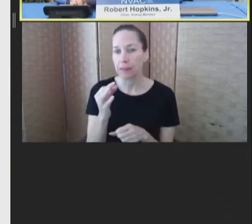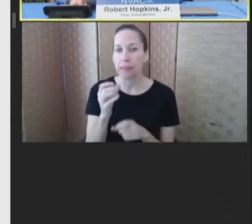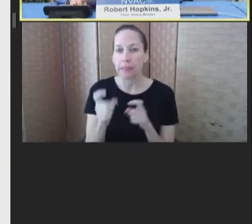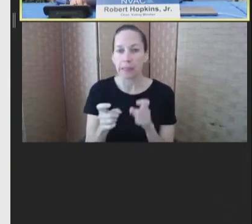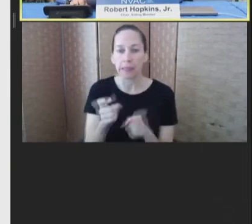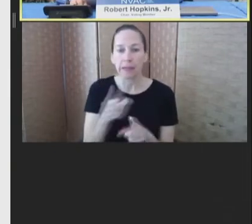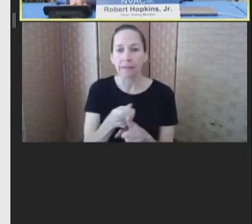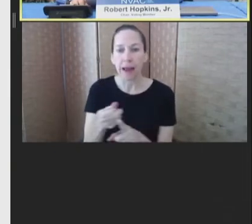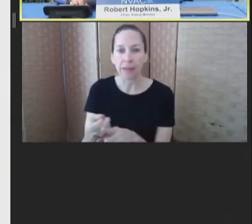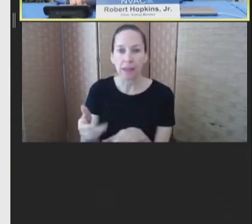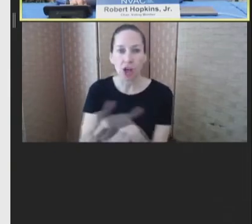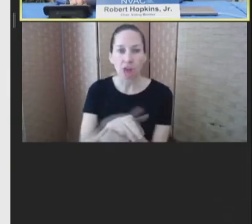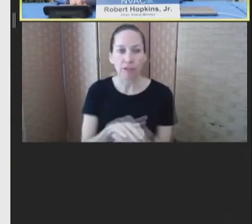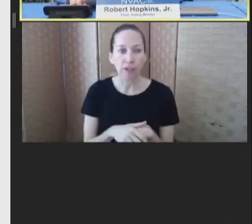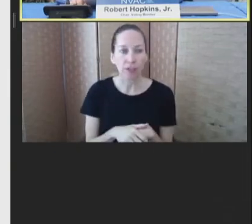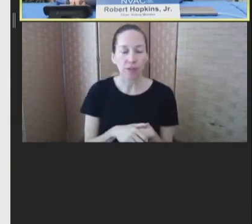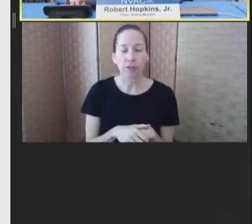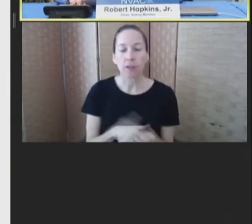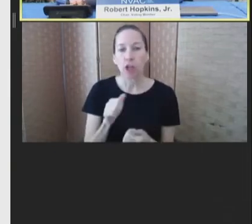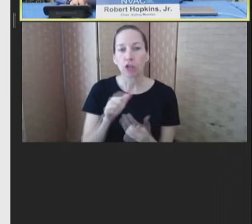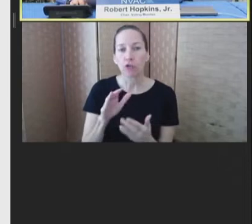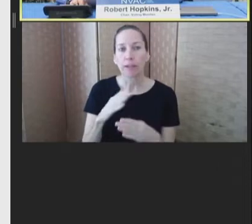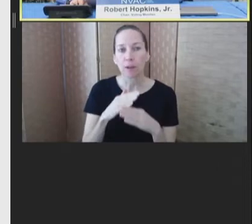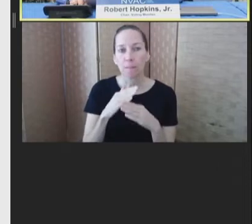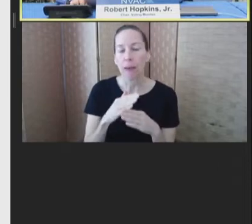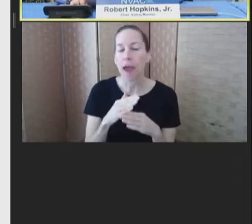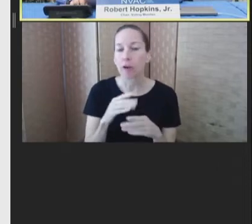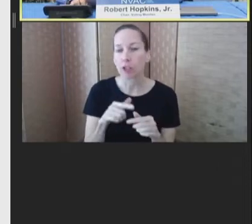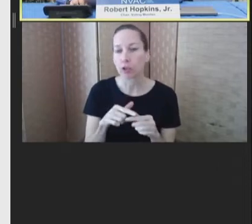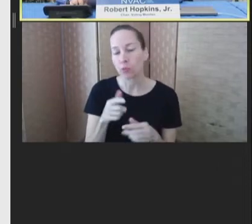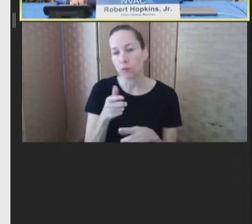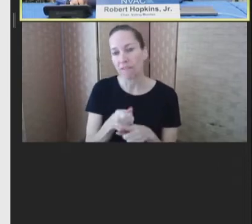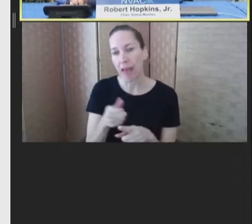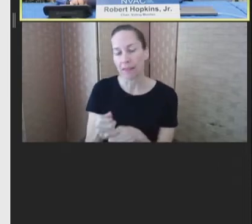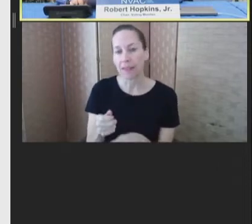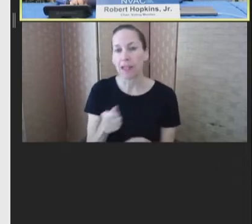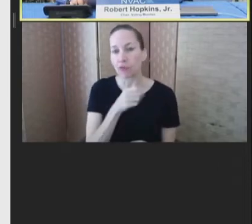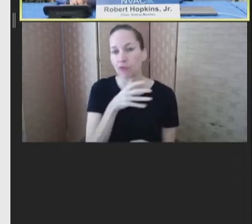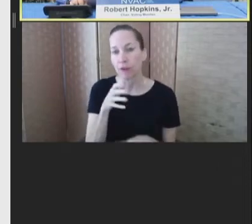Addressing barriers to vaccination in rural areas is critical to achieving vaccine equity,